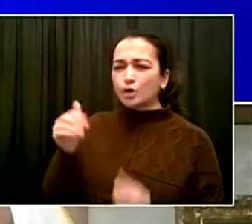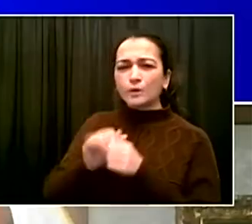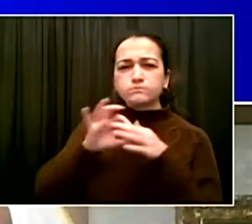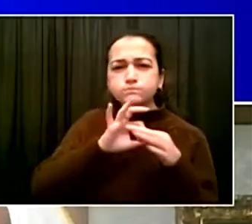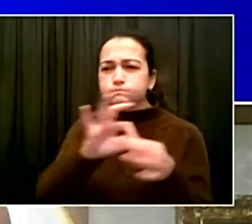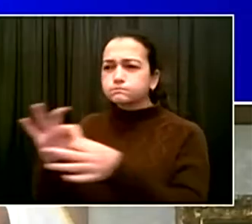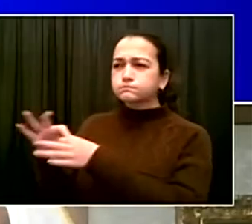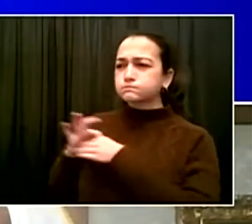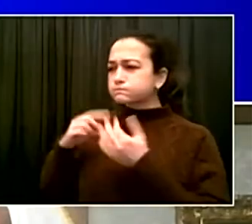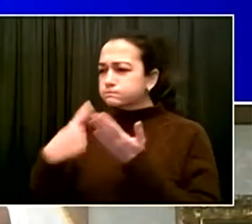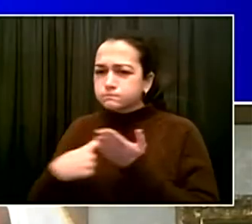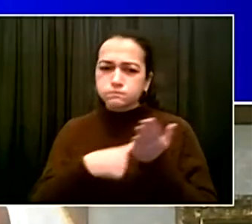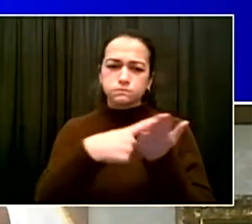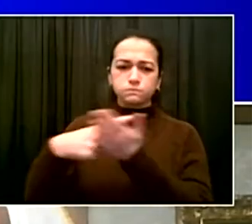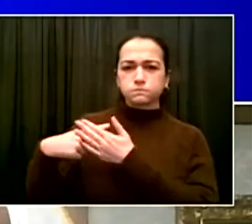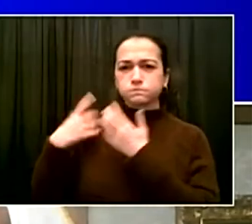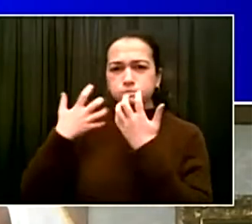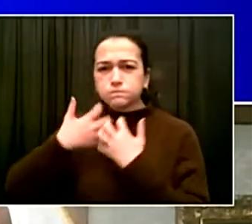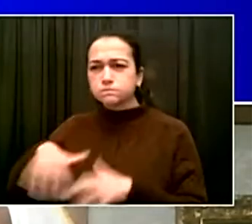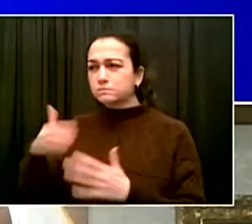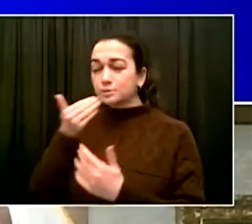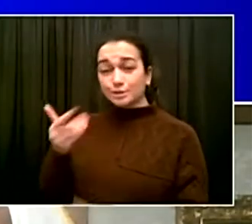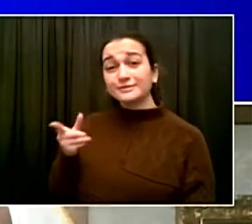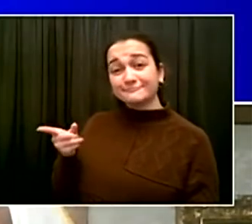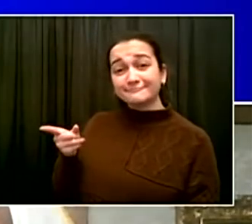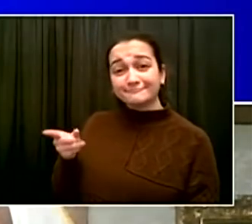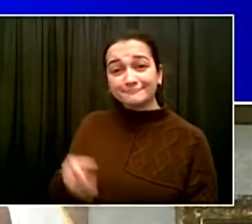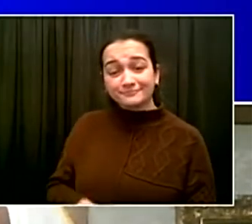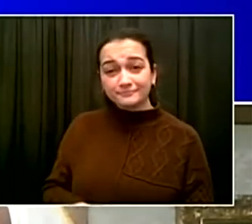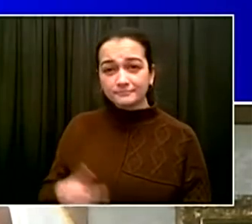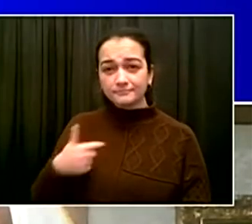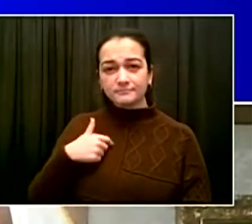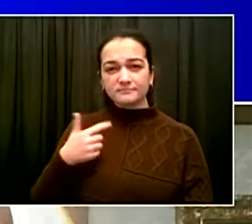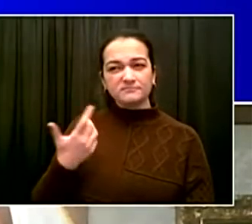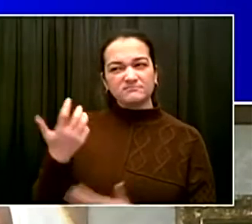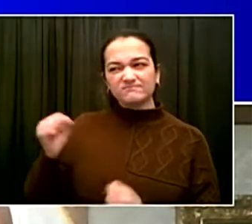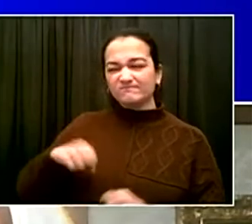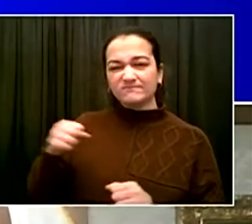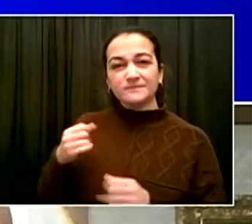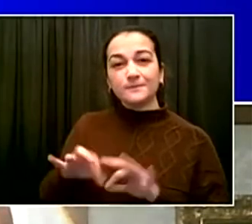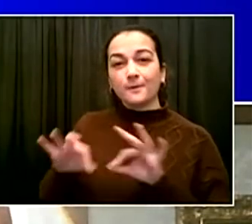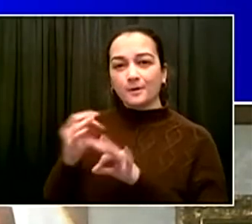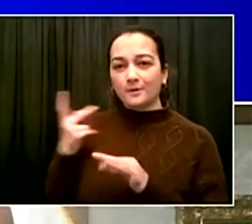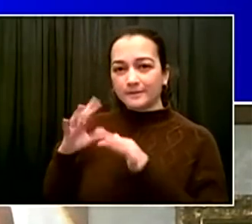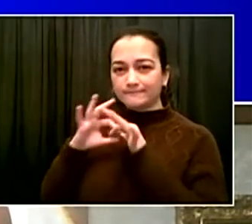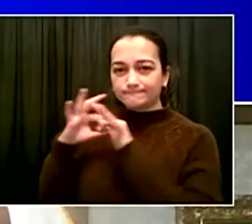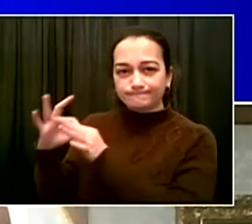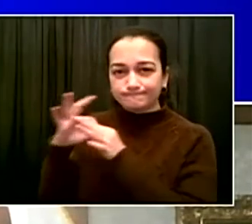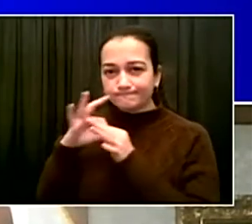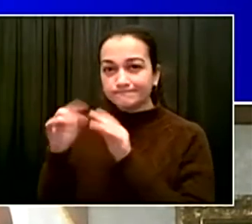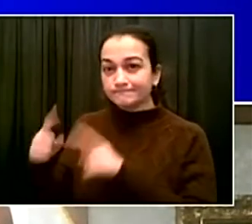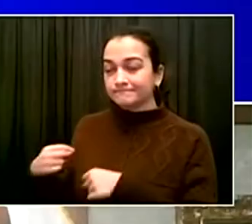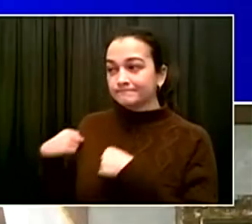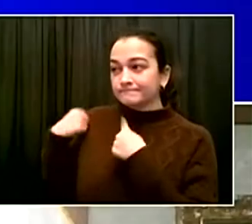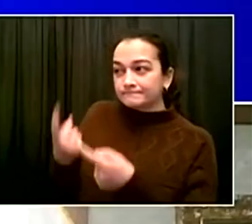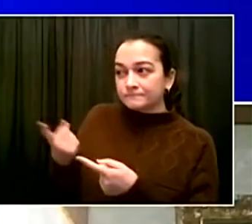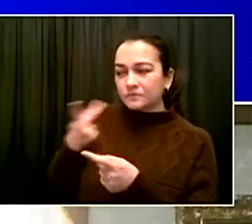THANK YOU FOR YOUR LEADERSHIP AND EXTRAORDINARY COORDINATION.